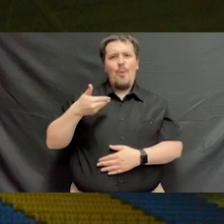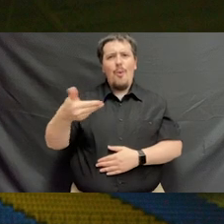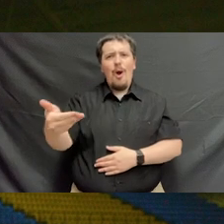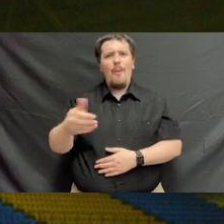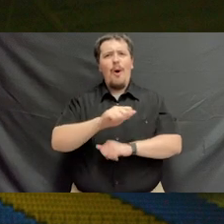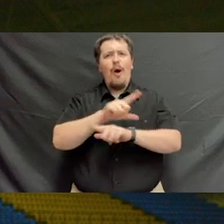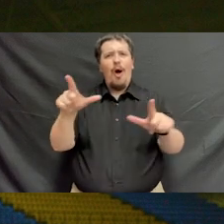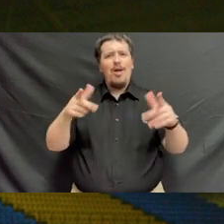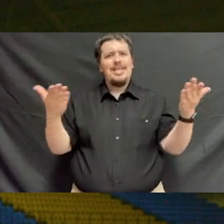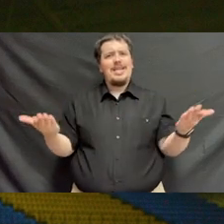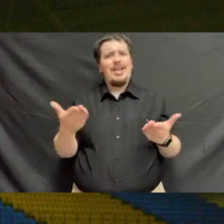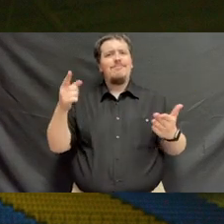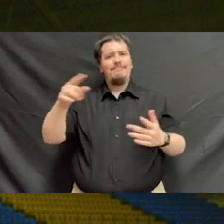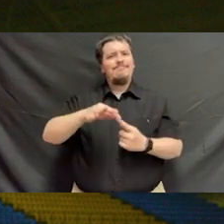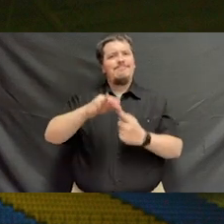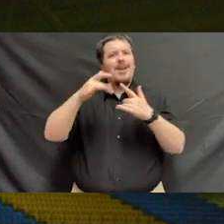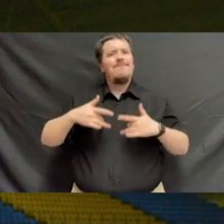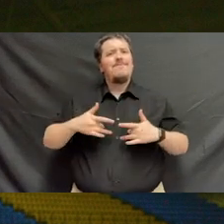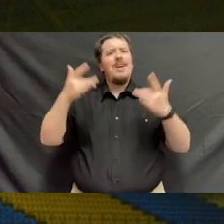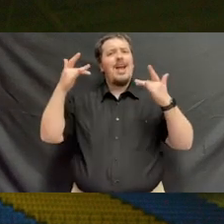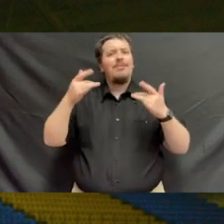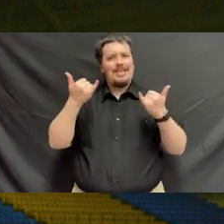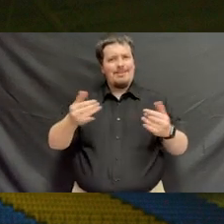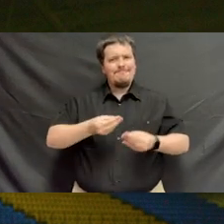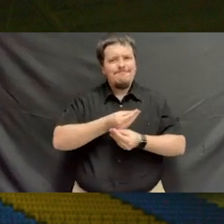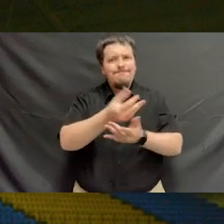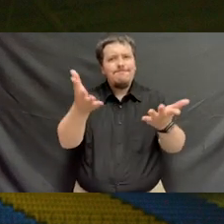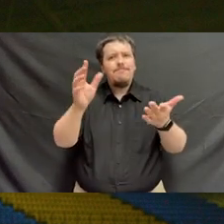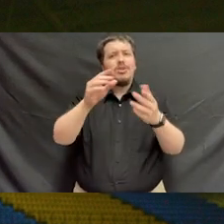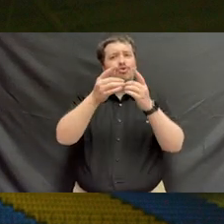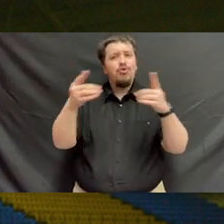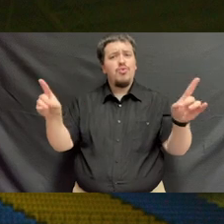I welcome all of you to this milestone occasion as we confer the degrees